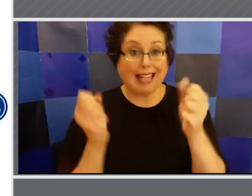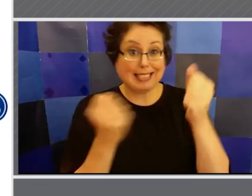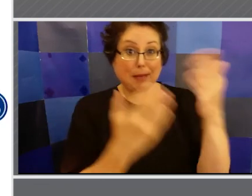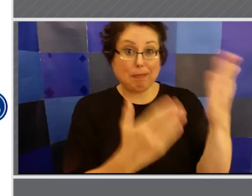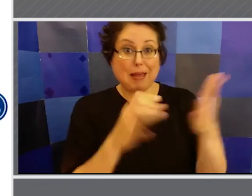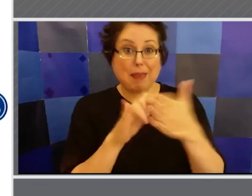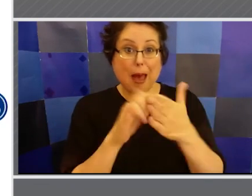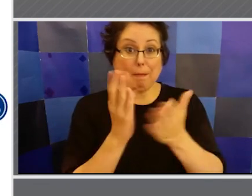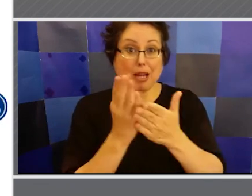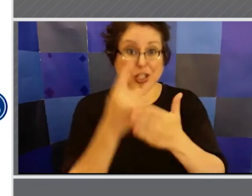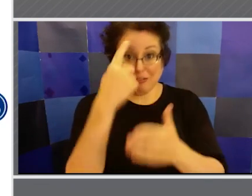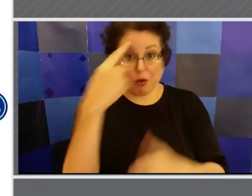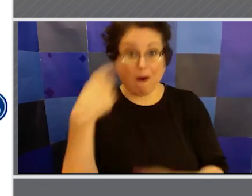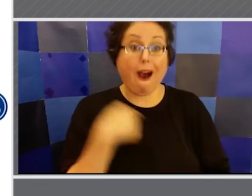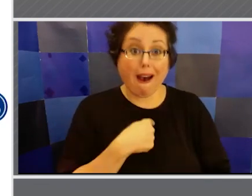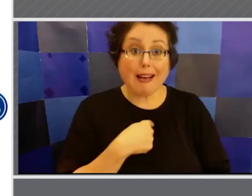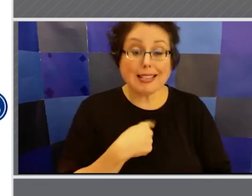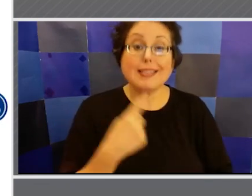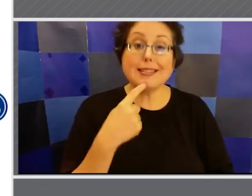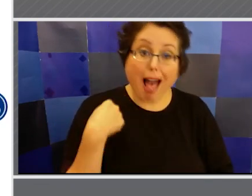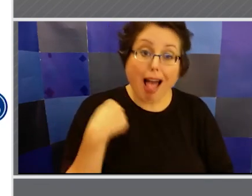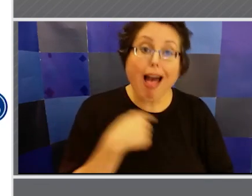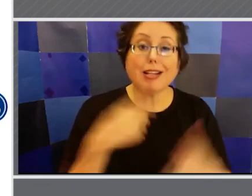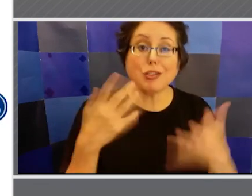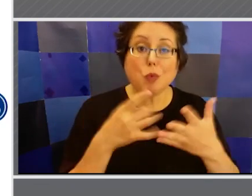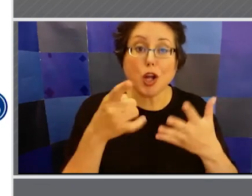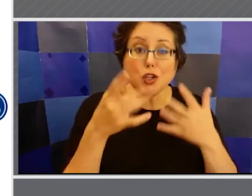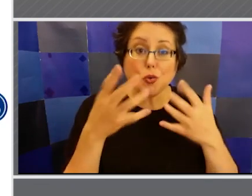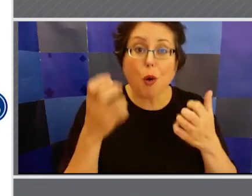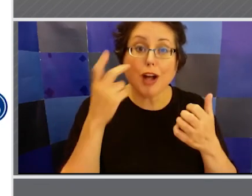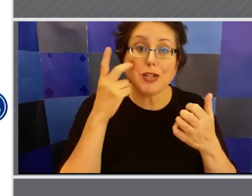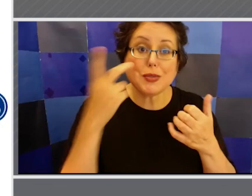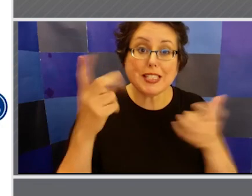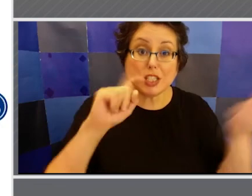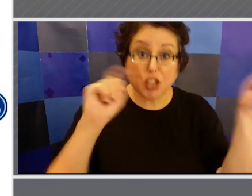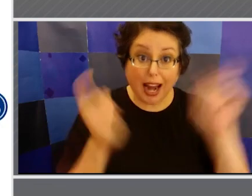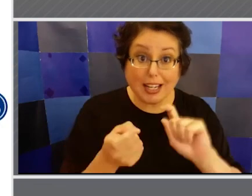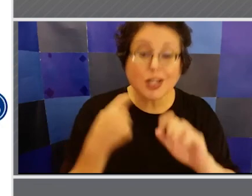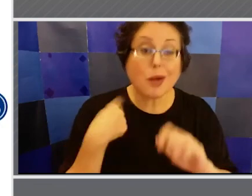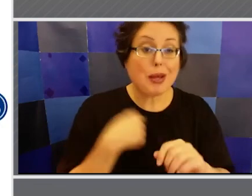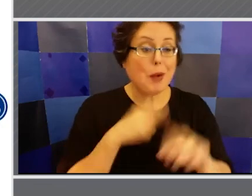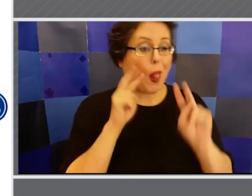on individual things you want to see changed, or we can just look at the numbers that you used to get a sense of what your priorities are.